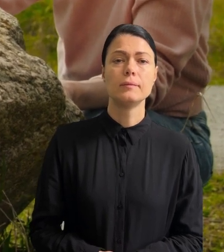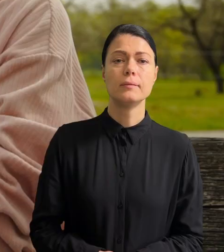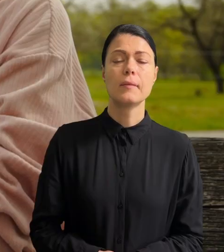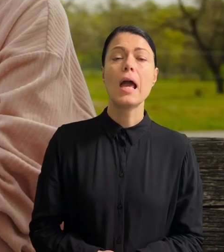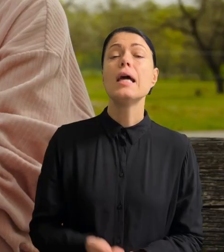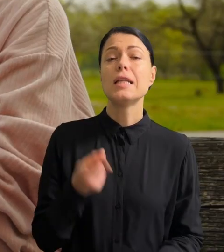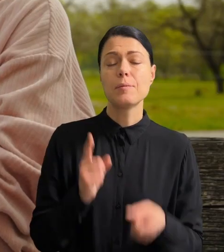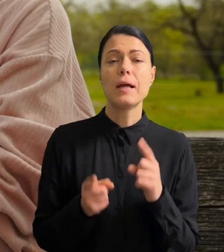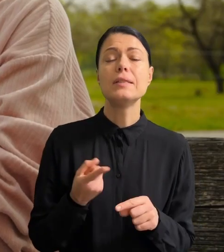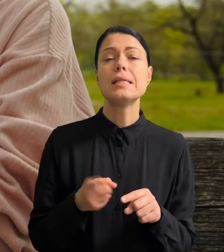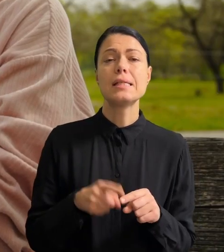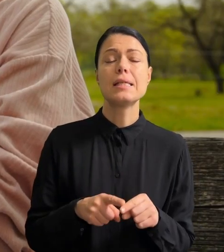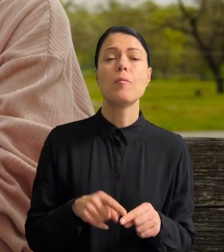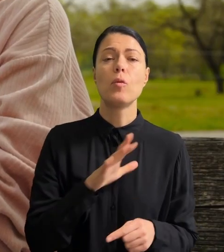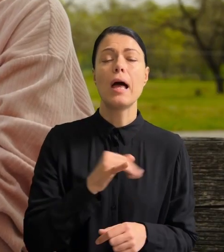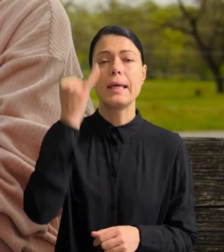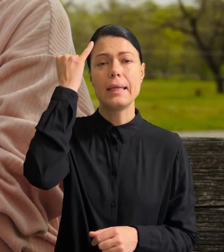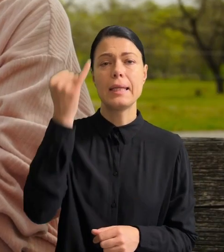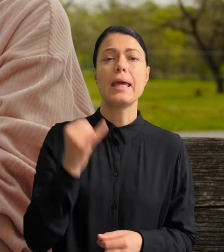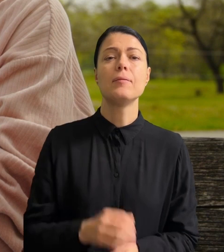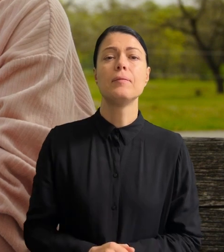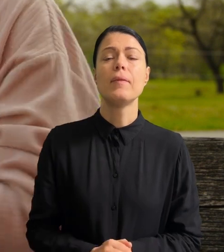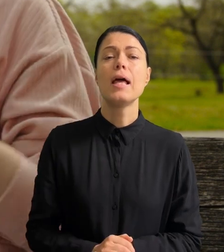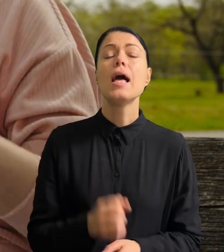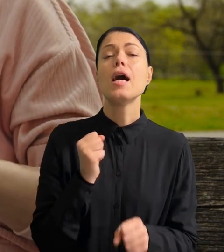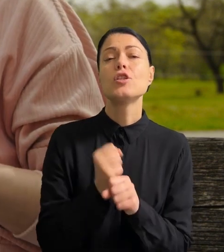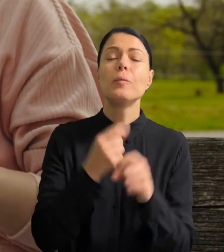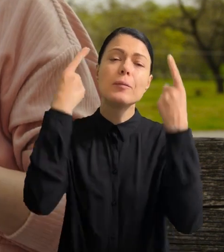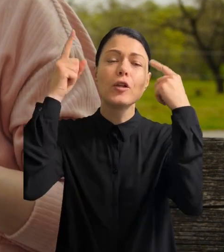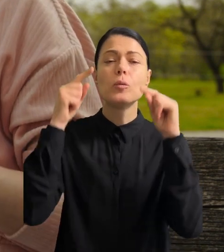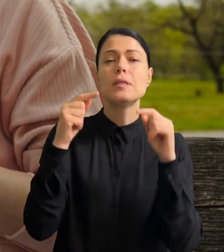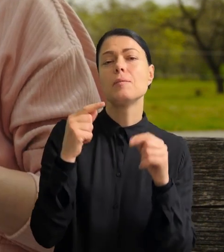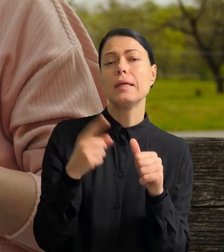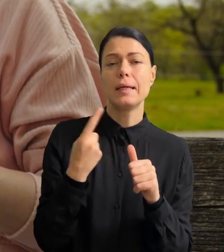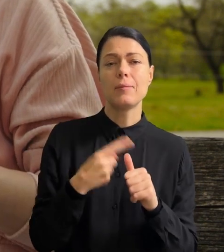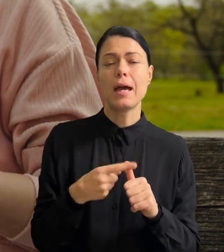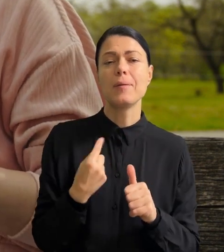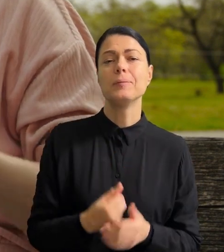My idea was to give myself a name